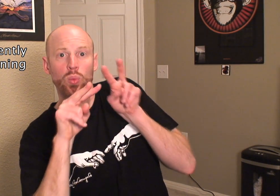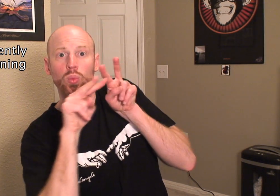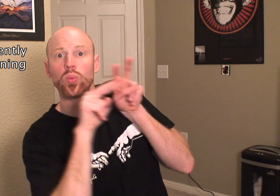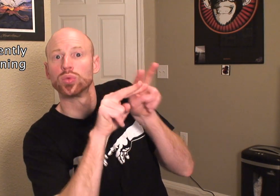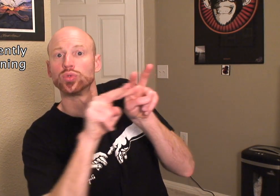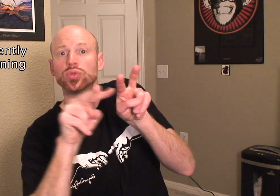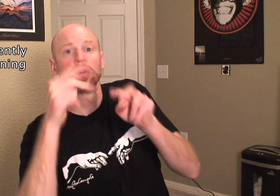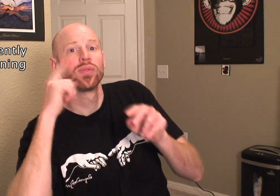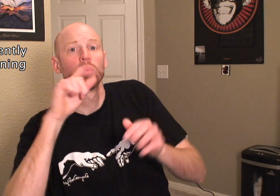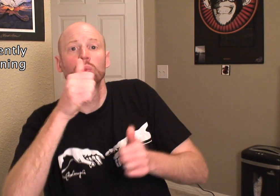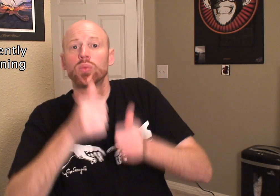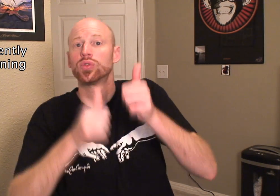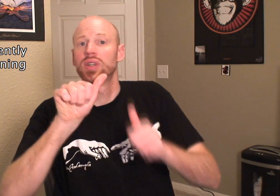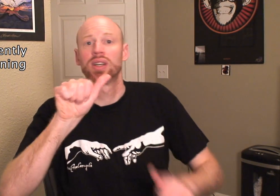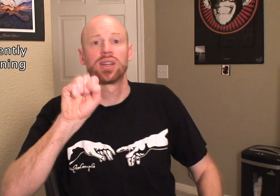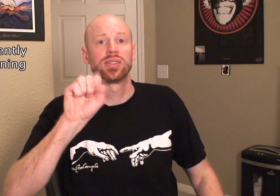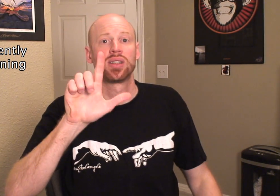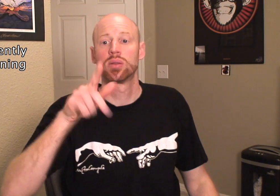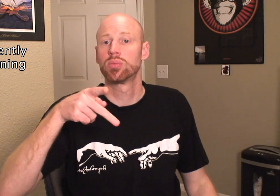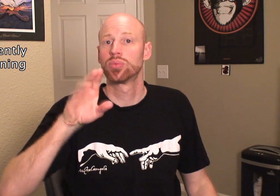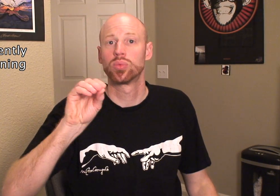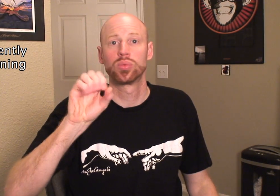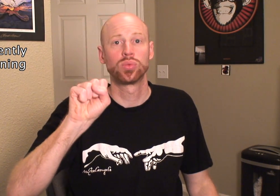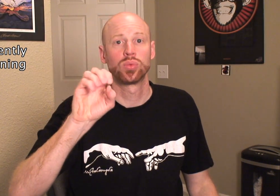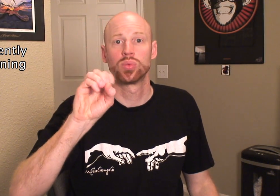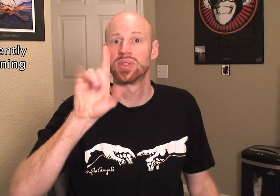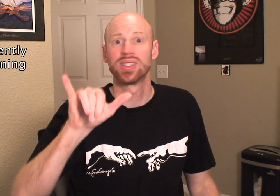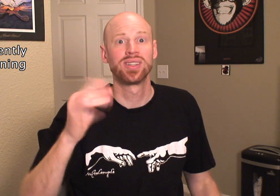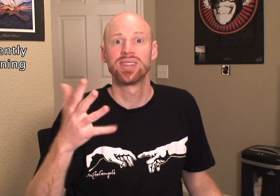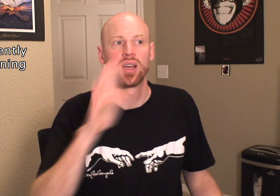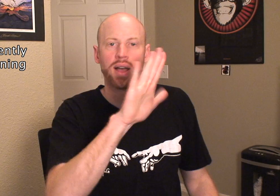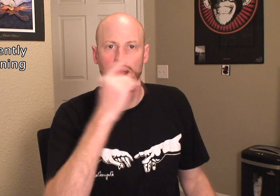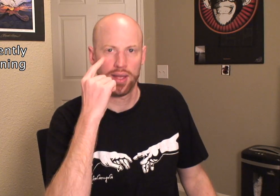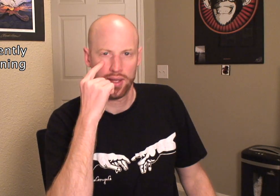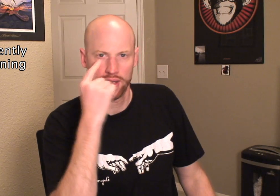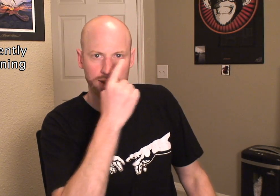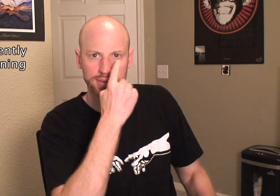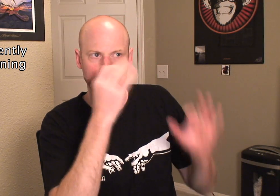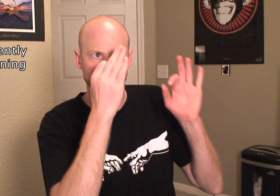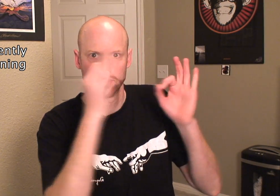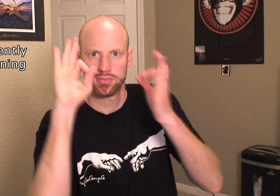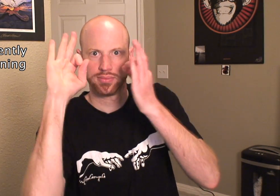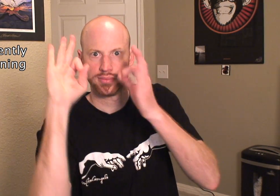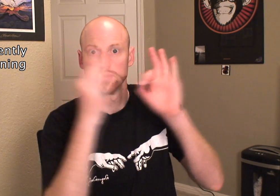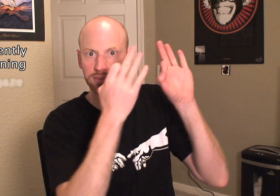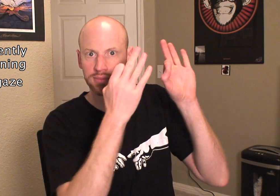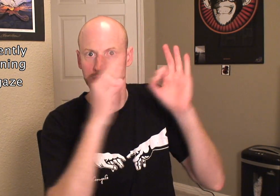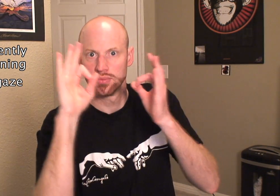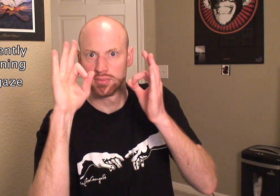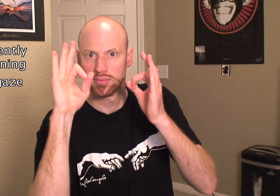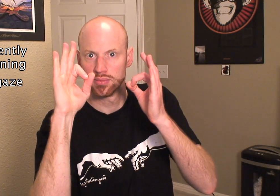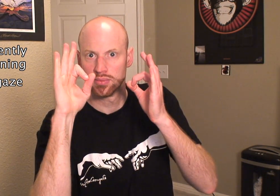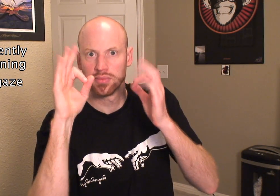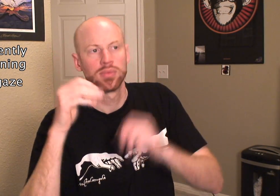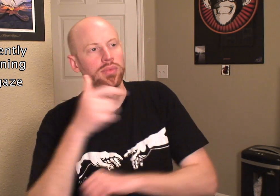What ASL prosodic element is s/he watching for? Eyegaze.